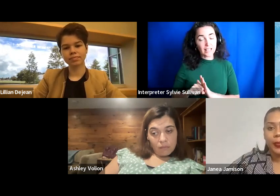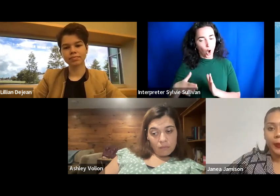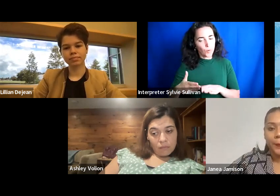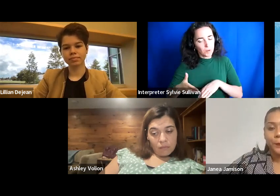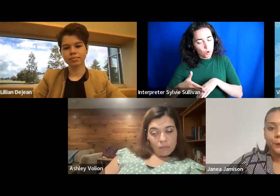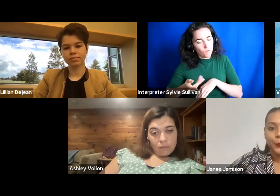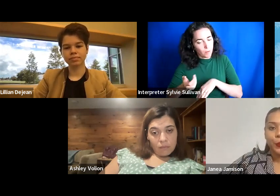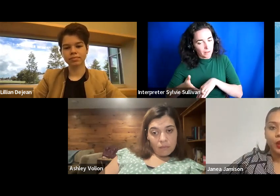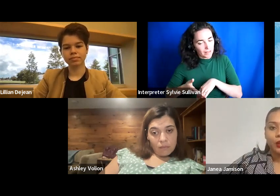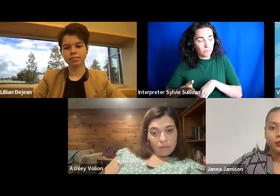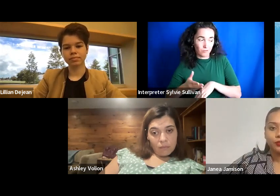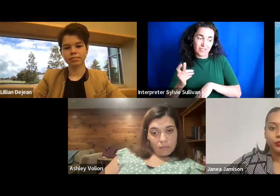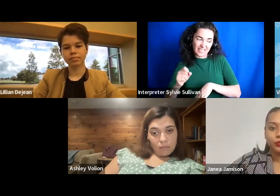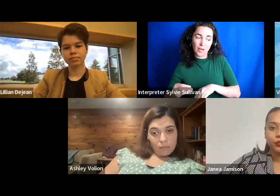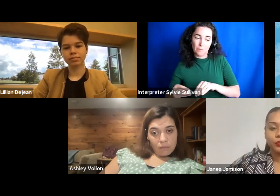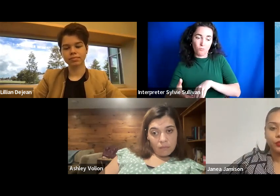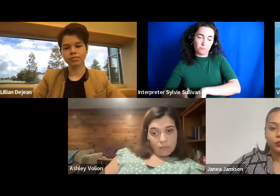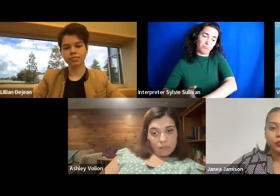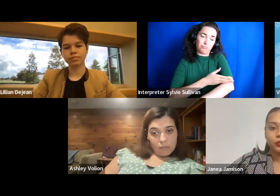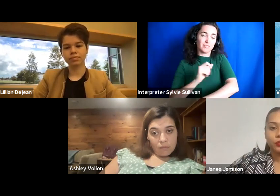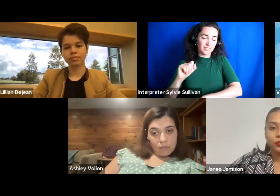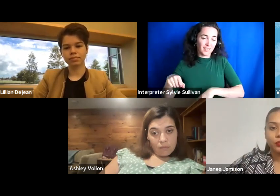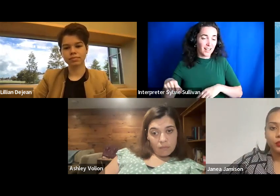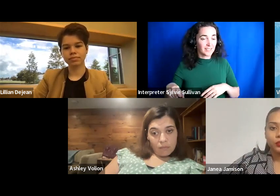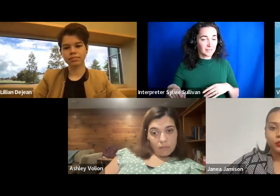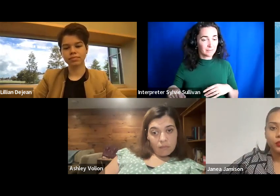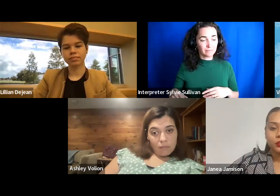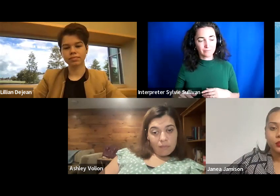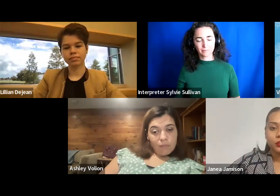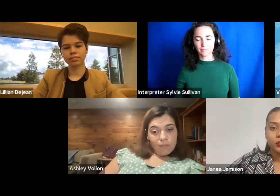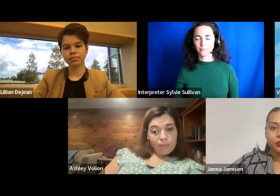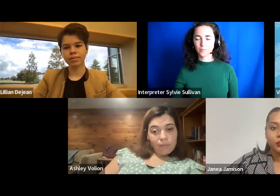I think that could really be sustained. for the long run.